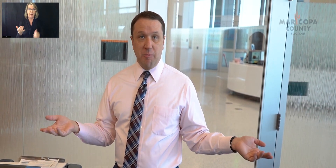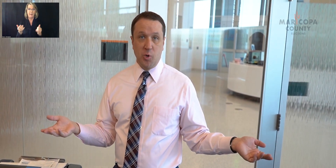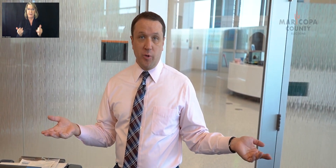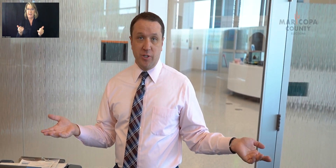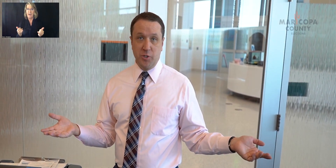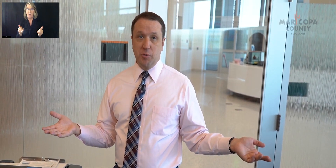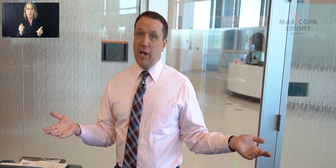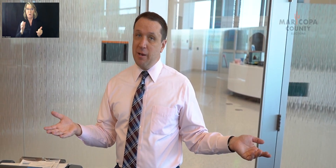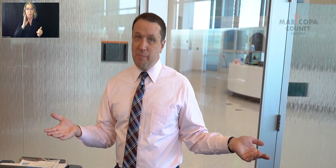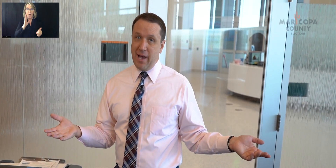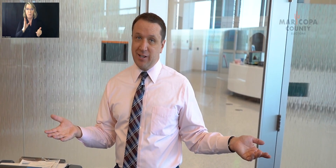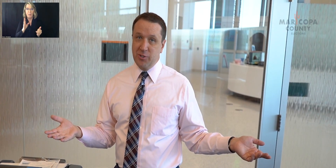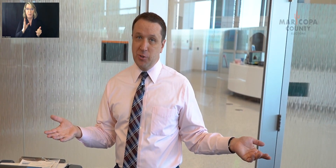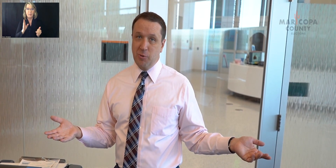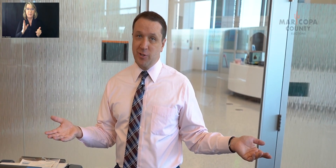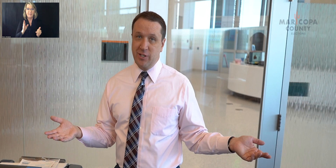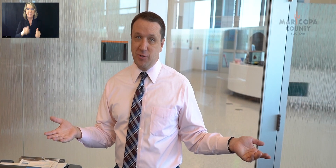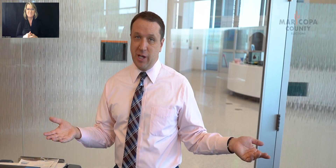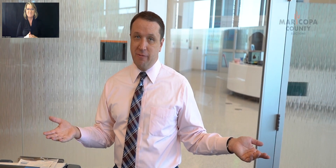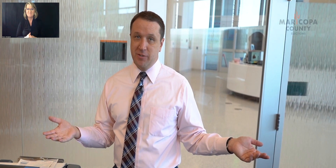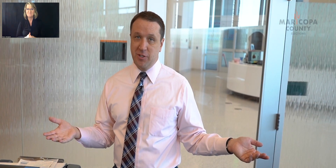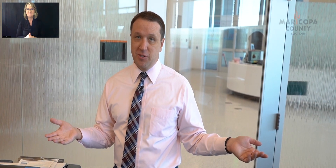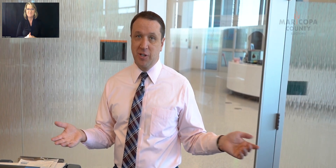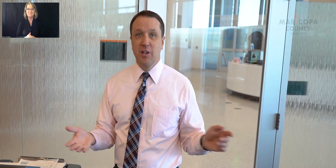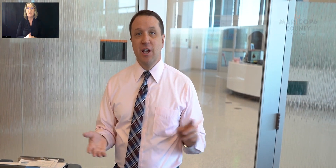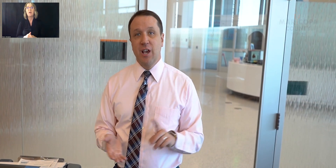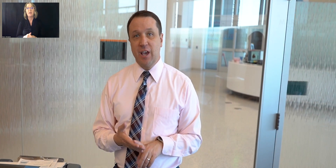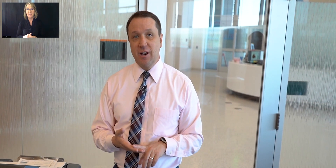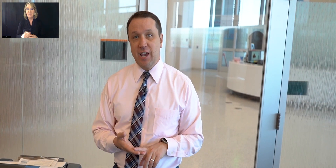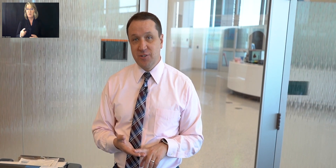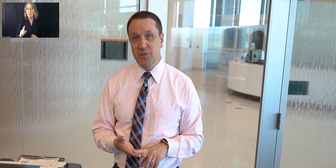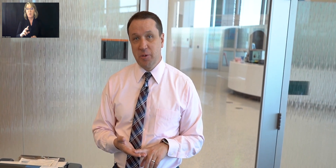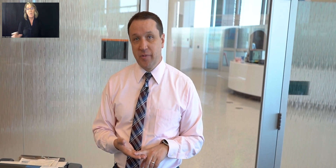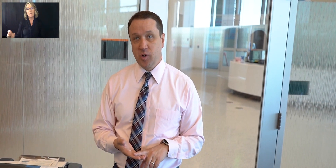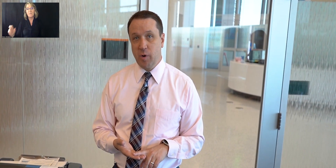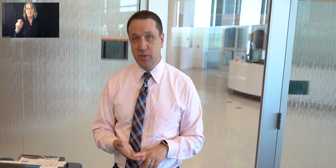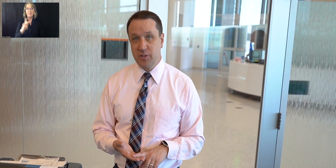I'm going to head back to our Central Count facility and answer some of your questions.